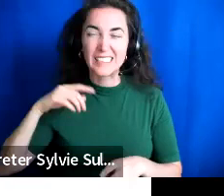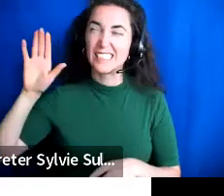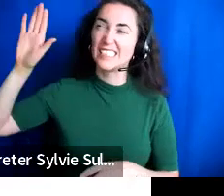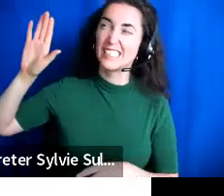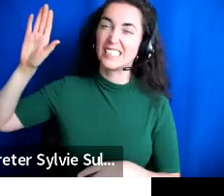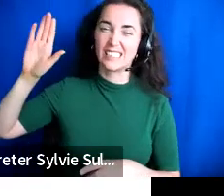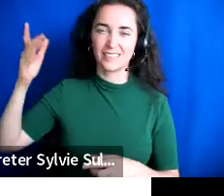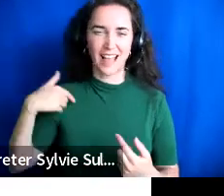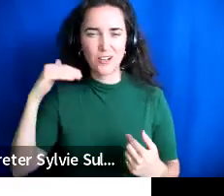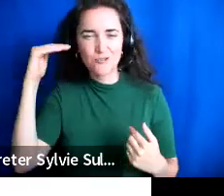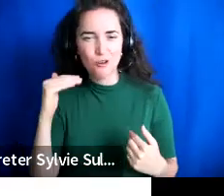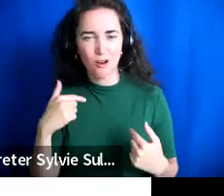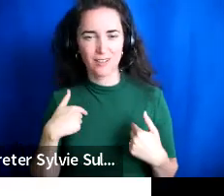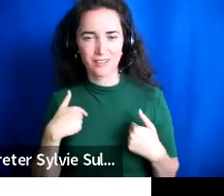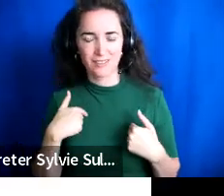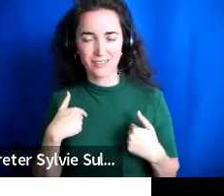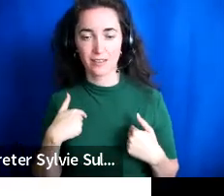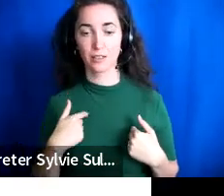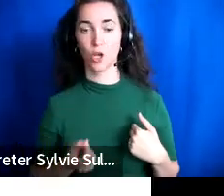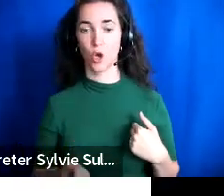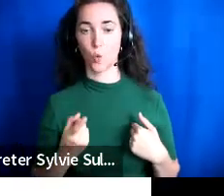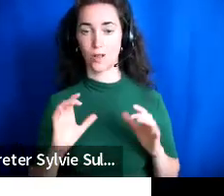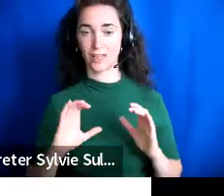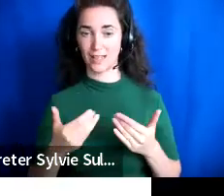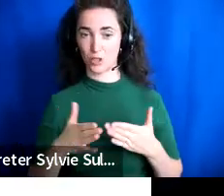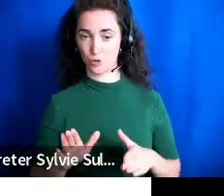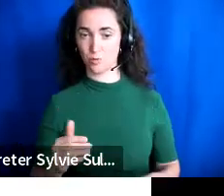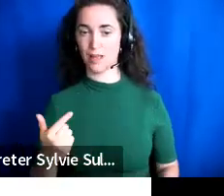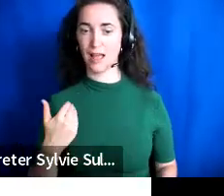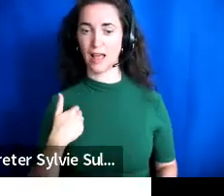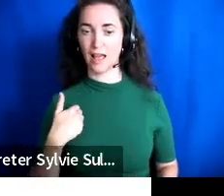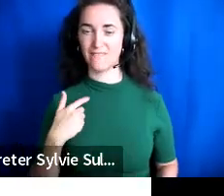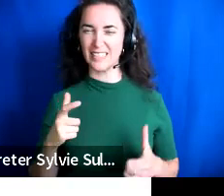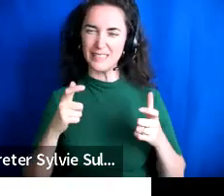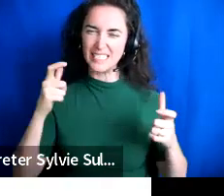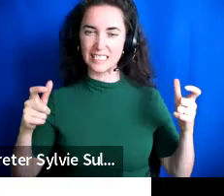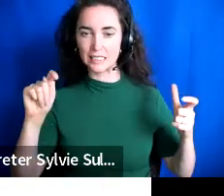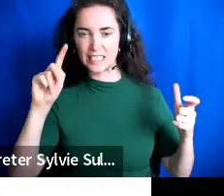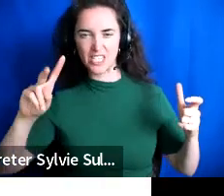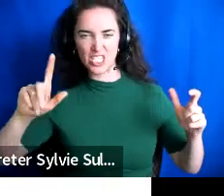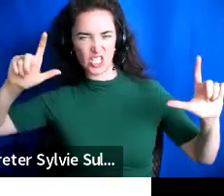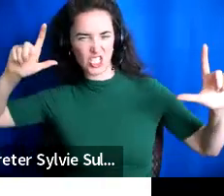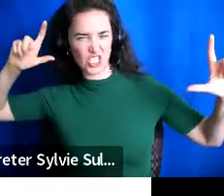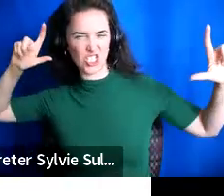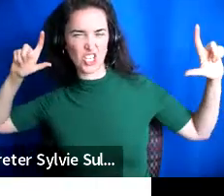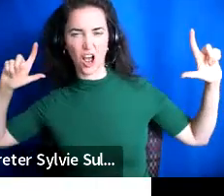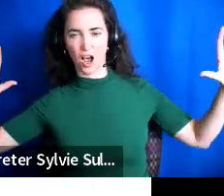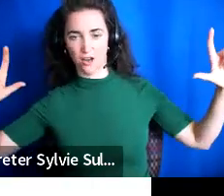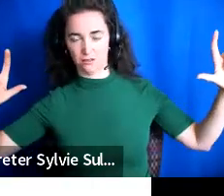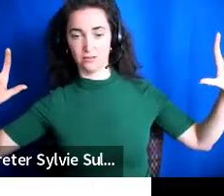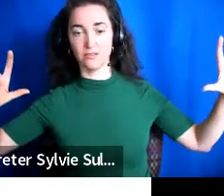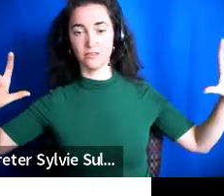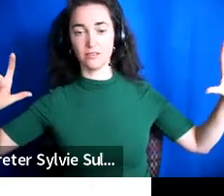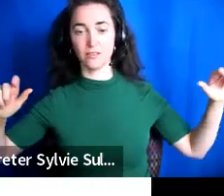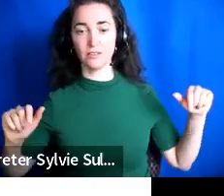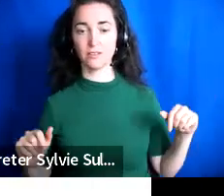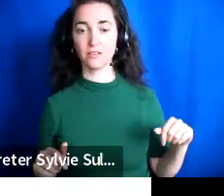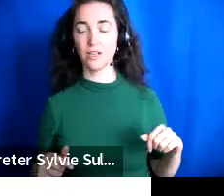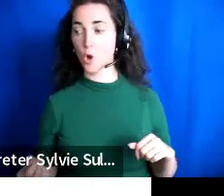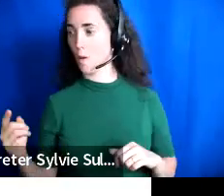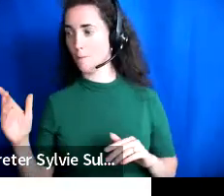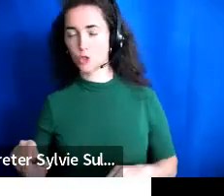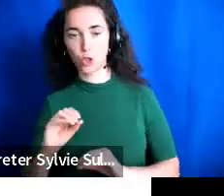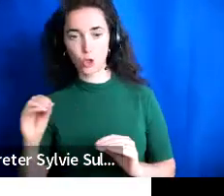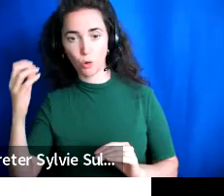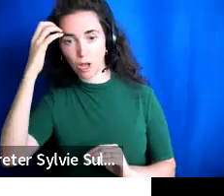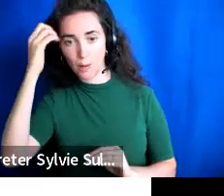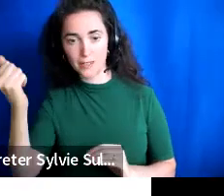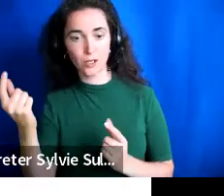One, you know, one of our classrooms had Jews Tv, gigantic Tv, and someone who did not have common sense had a the Vcr.